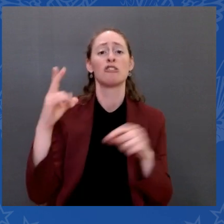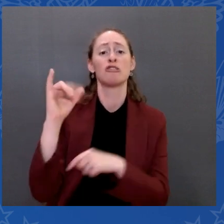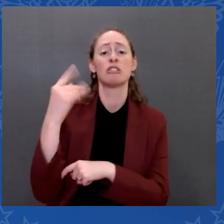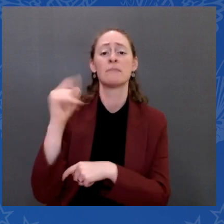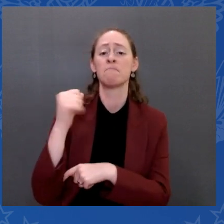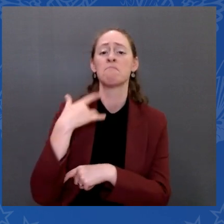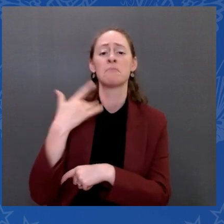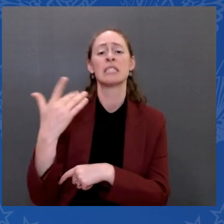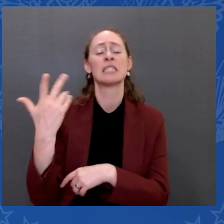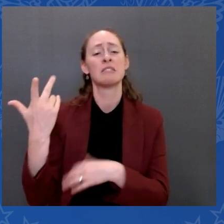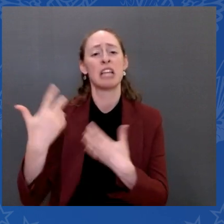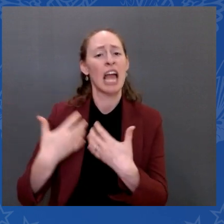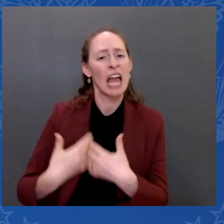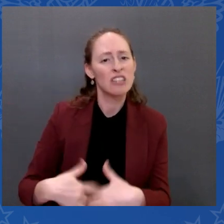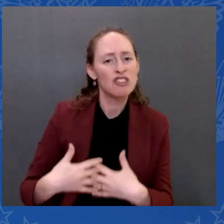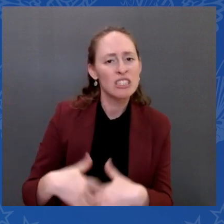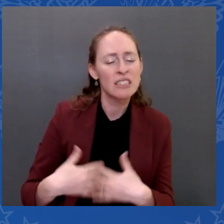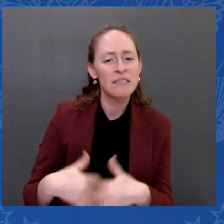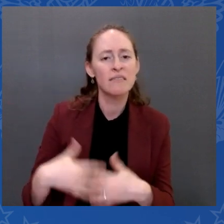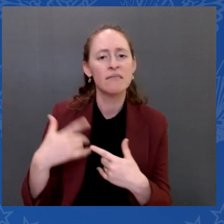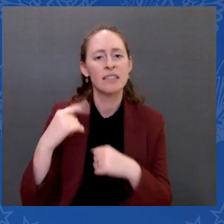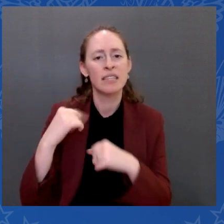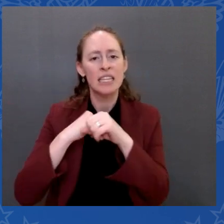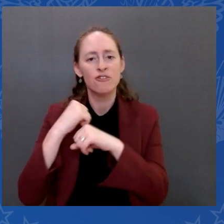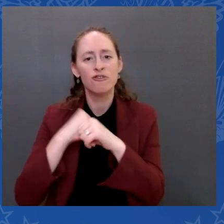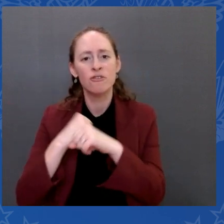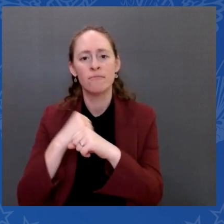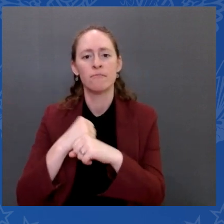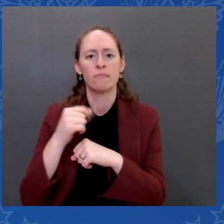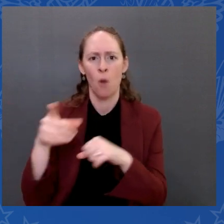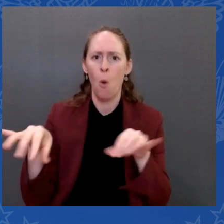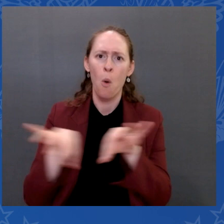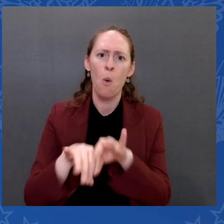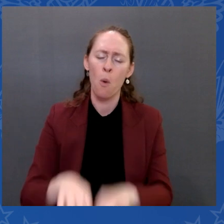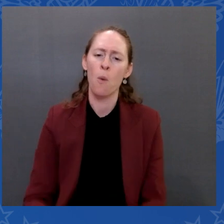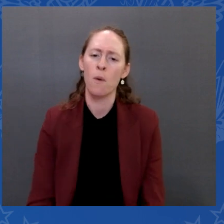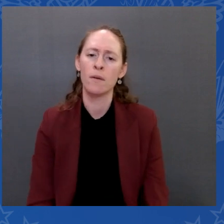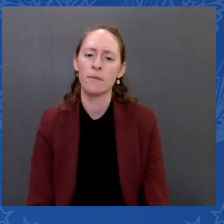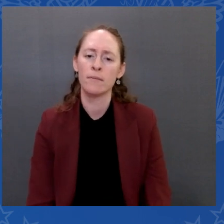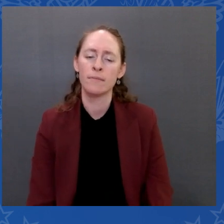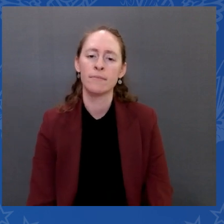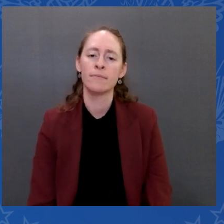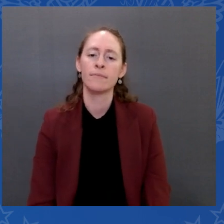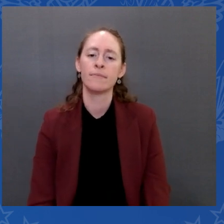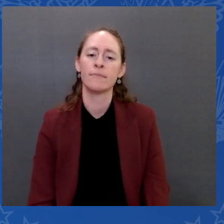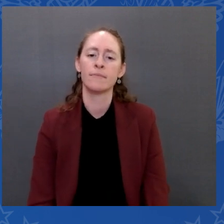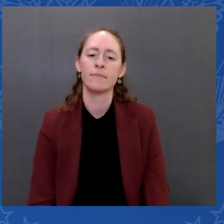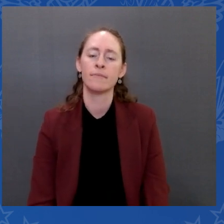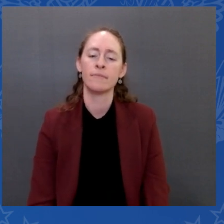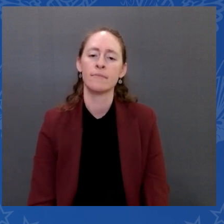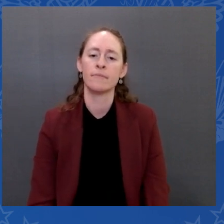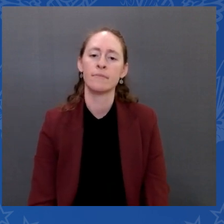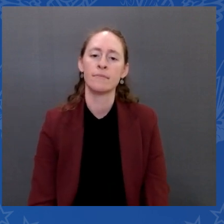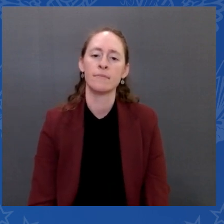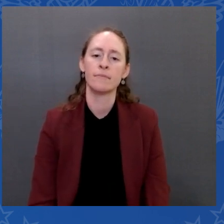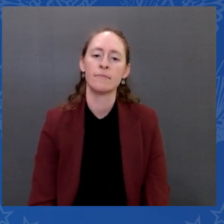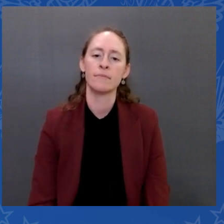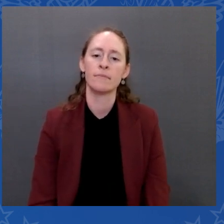And those legacy chips are just as important as the new technology and the latest chips are for the defense industry.